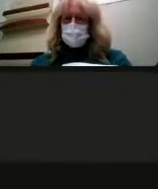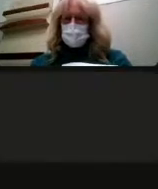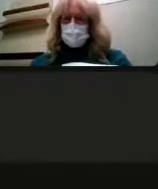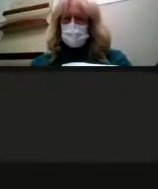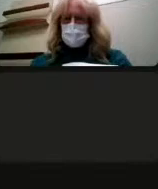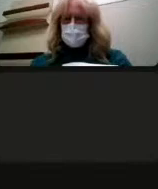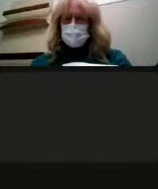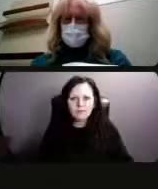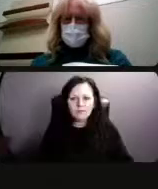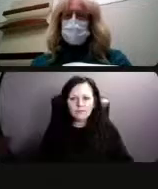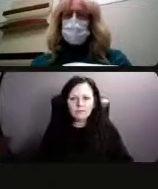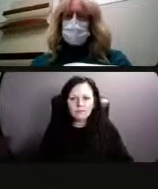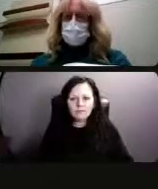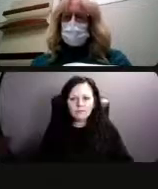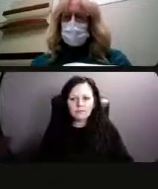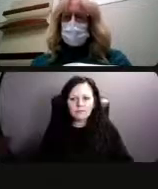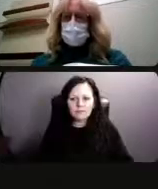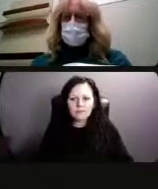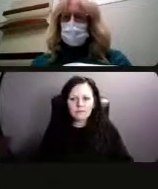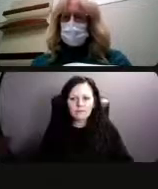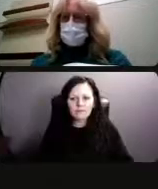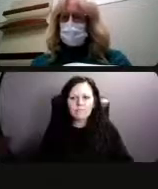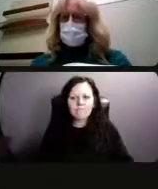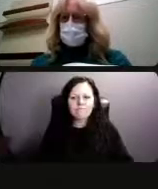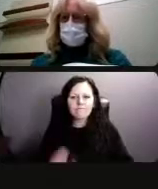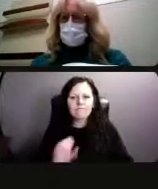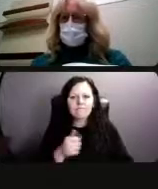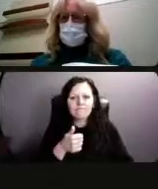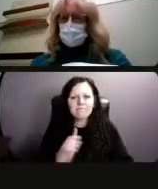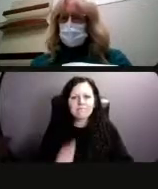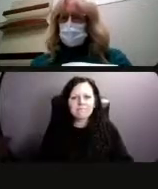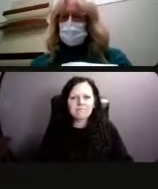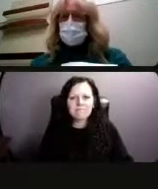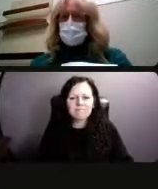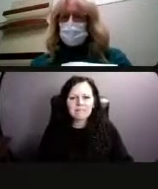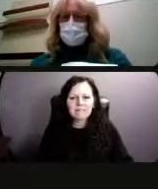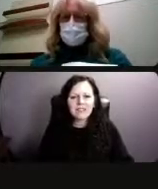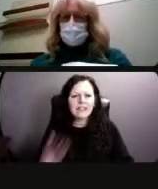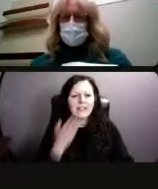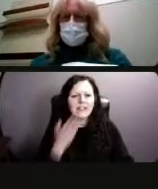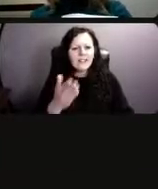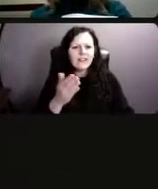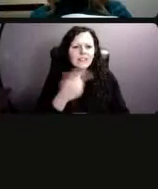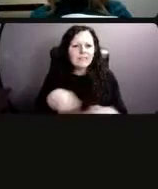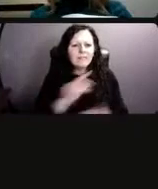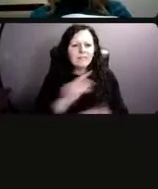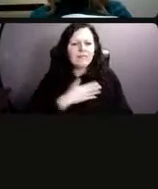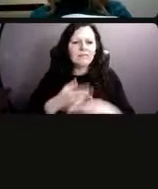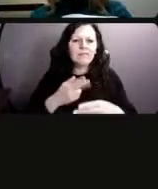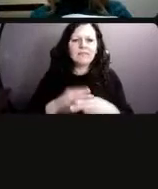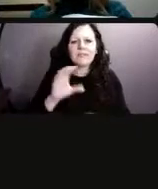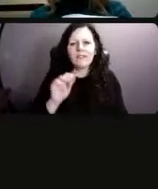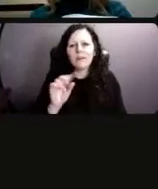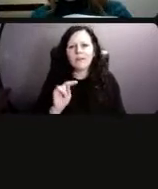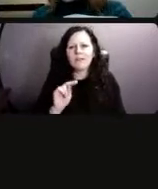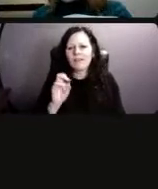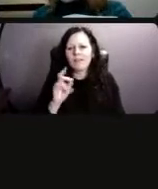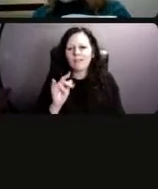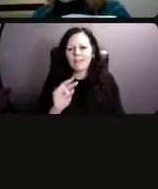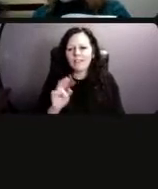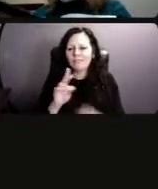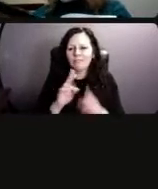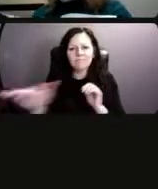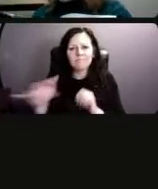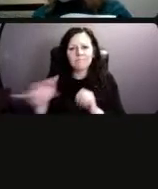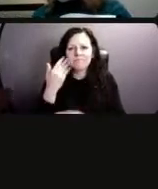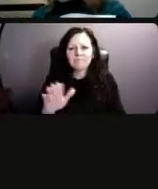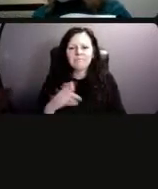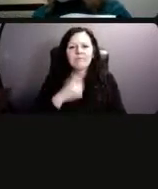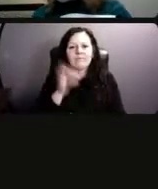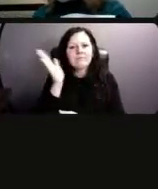YOU SAID YOU'VE SEEN VISIBLE